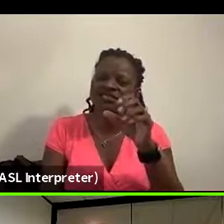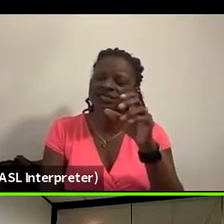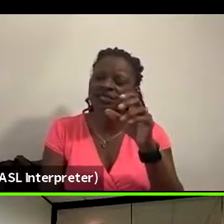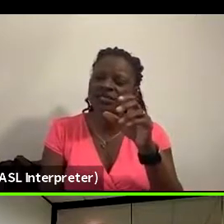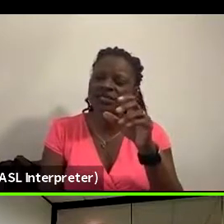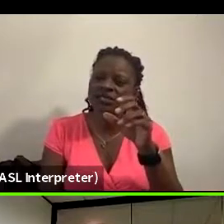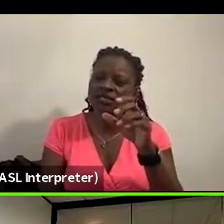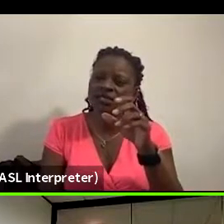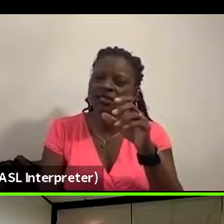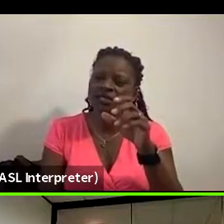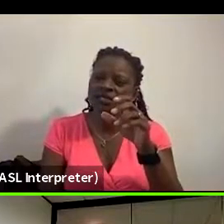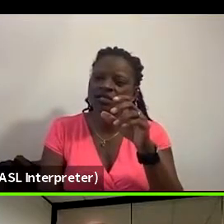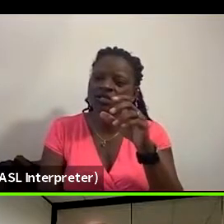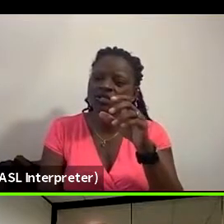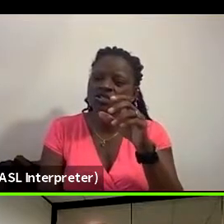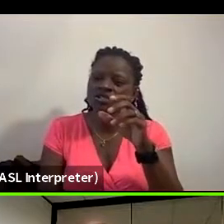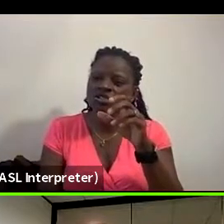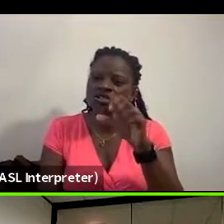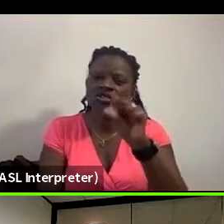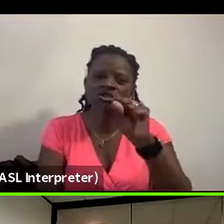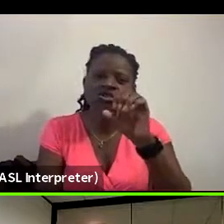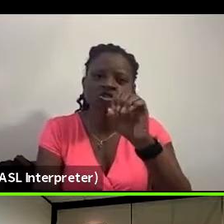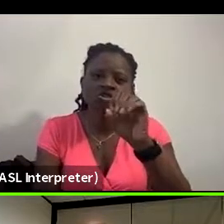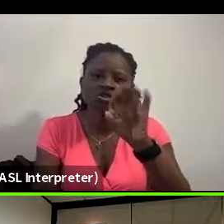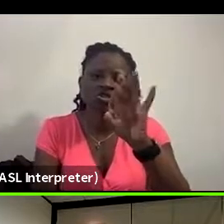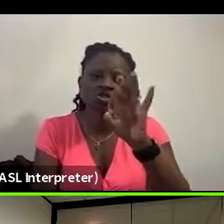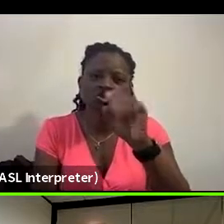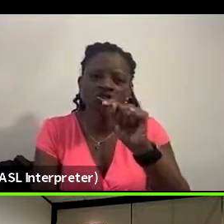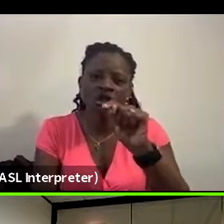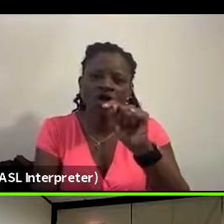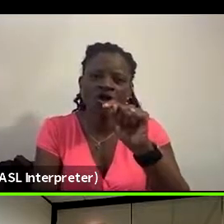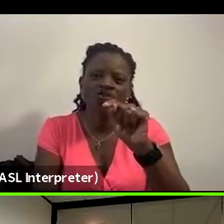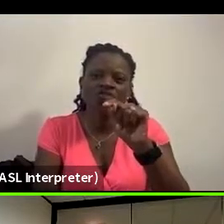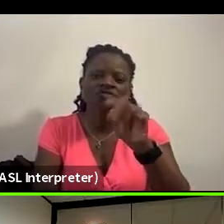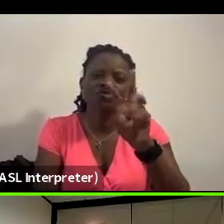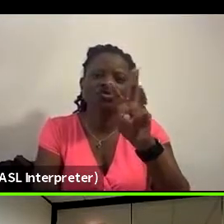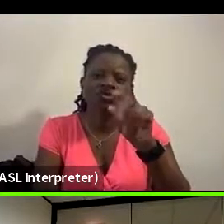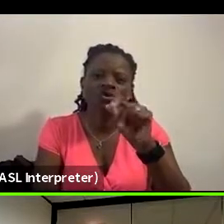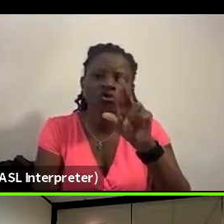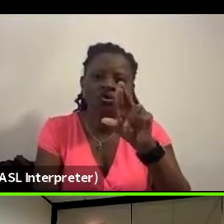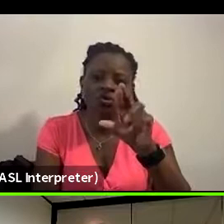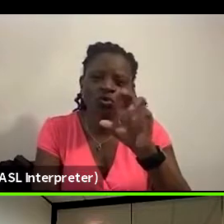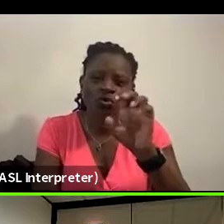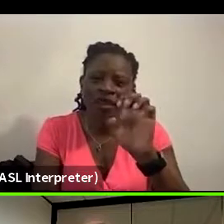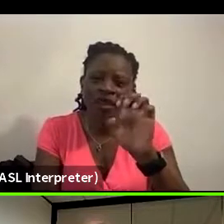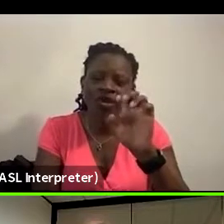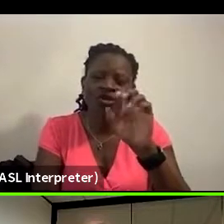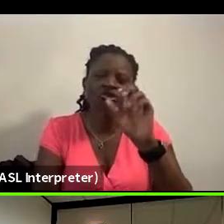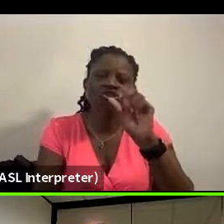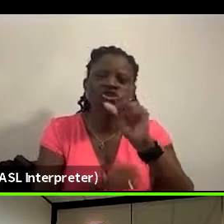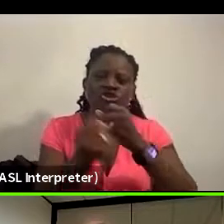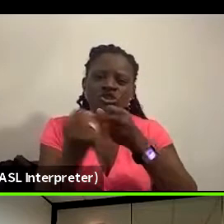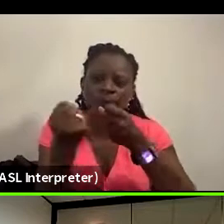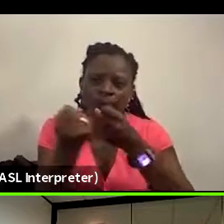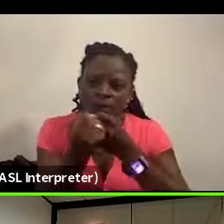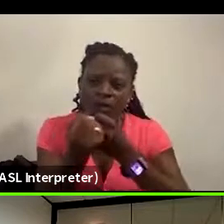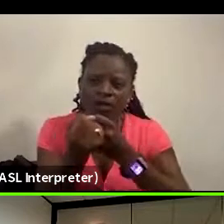software support consultant, that it helps manage that. But yes, we have influence with our